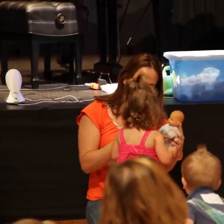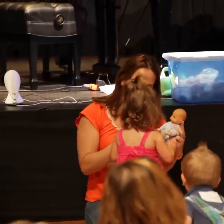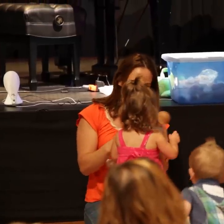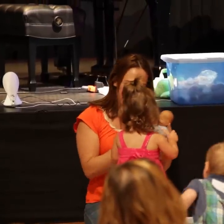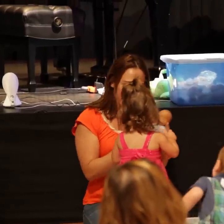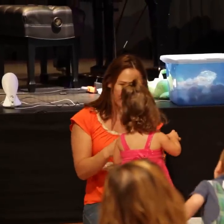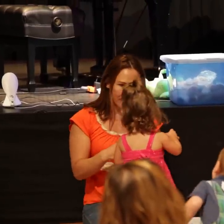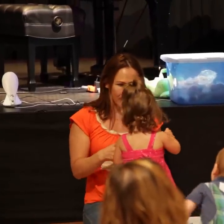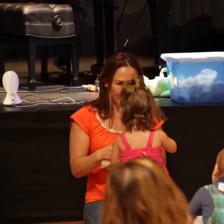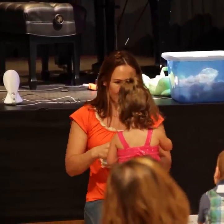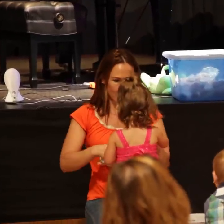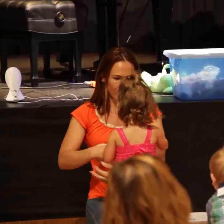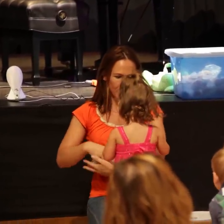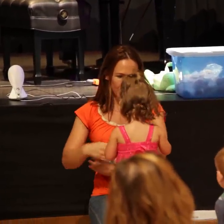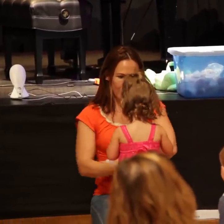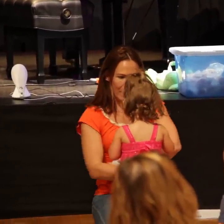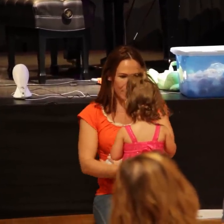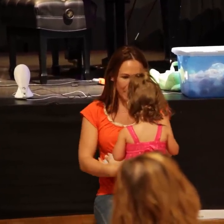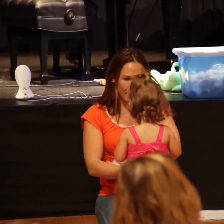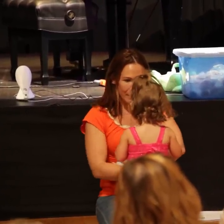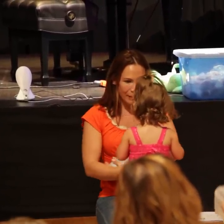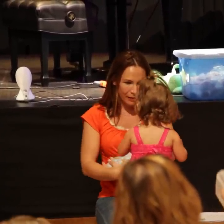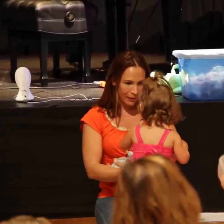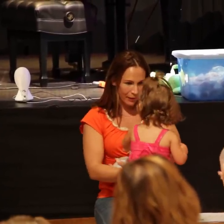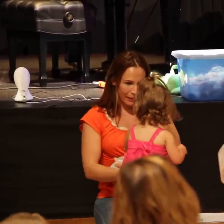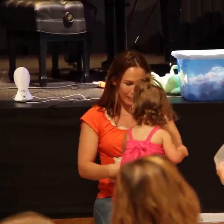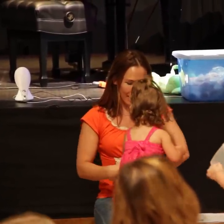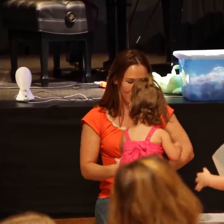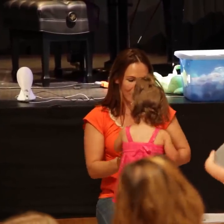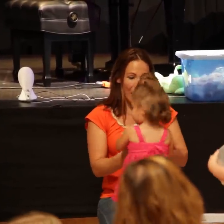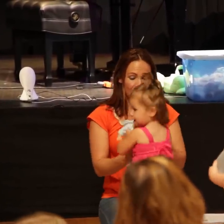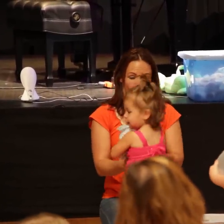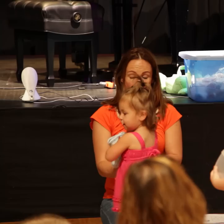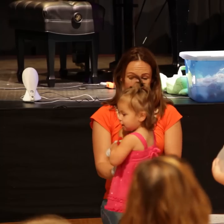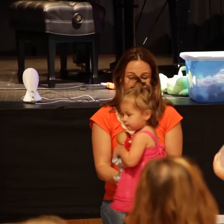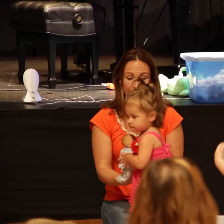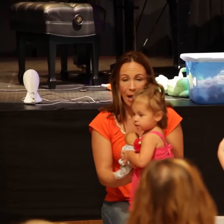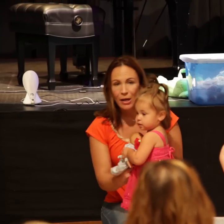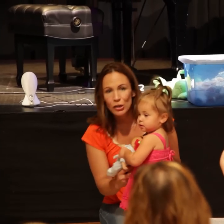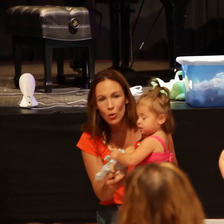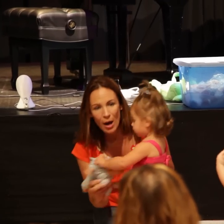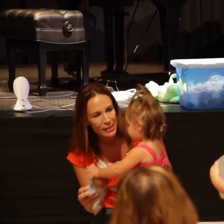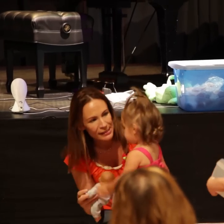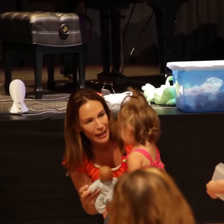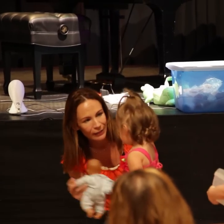Yes, that's the word. What's the sign? Can you show me? BABY, BABY, yeah. She's like, "I just want it." Show mommy the sign.